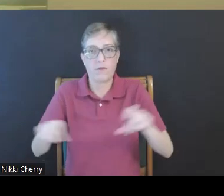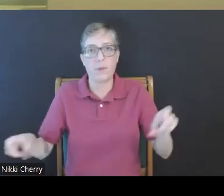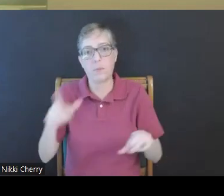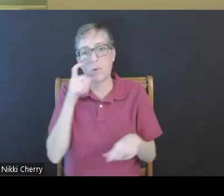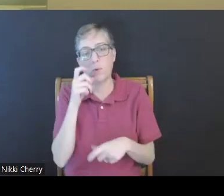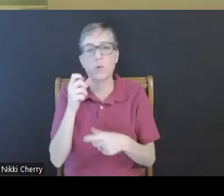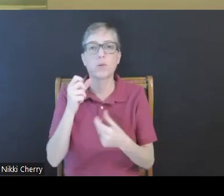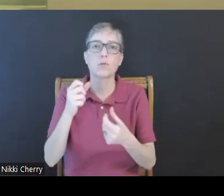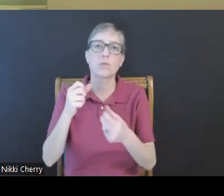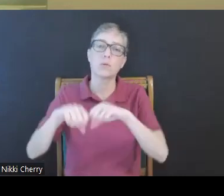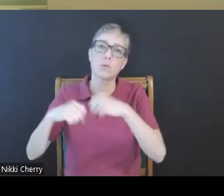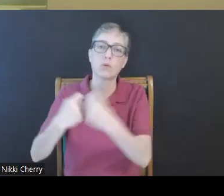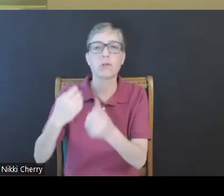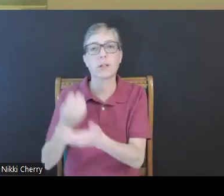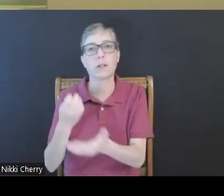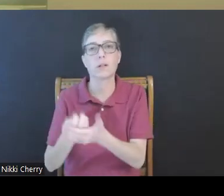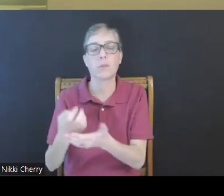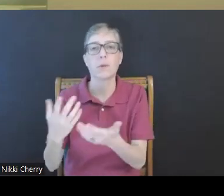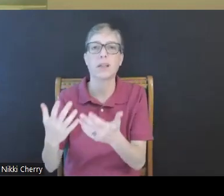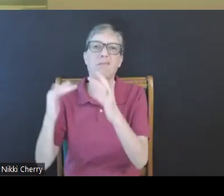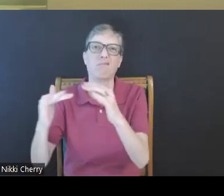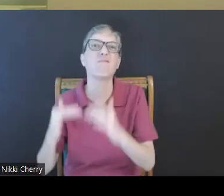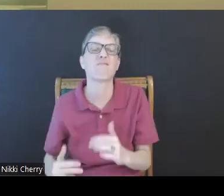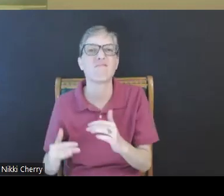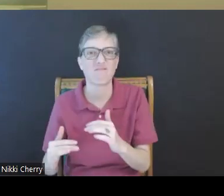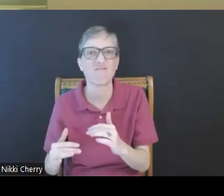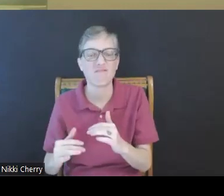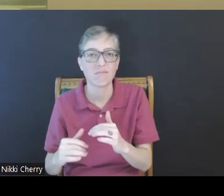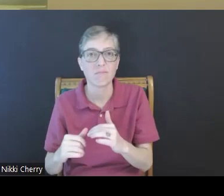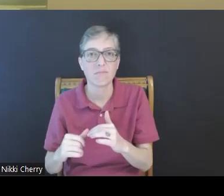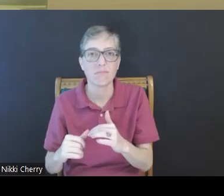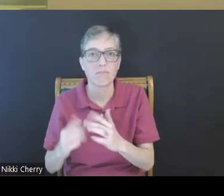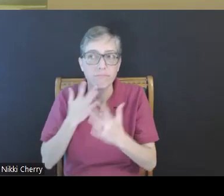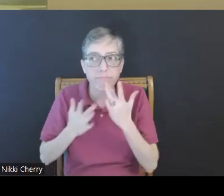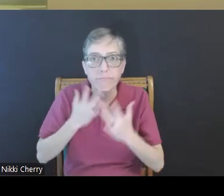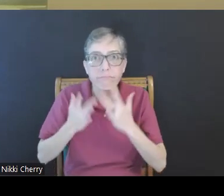had really serious depression many of them had difficult domestic situations single